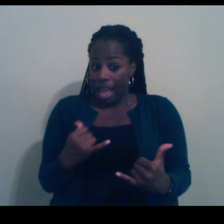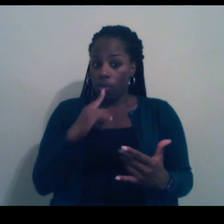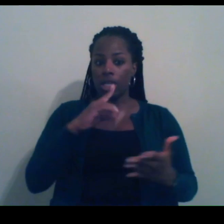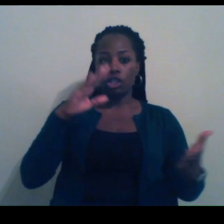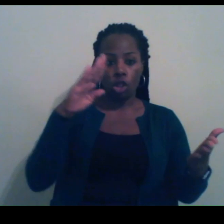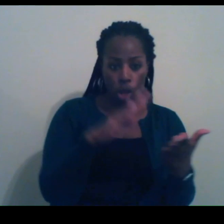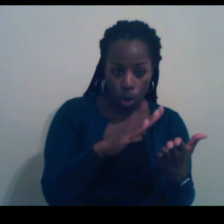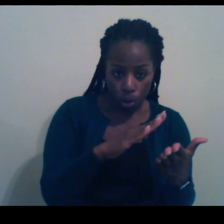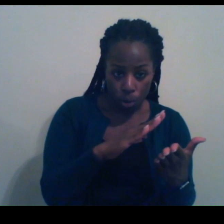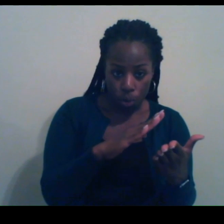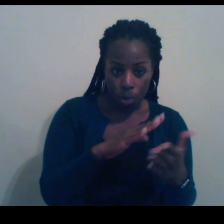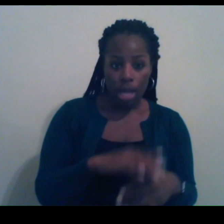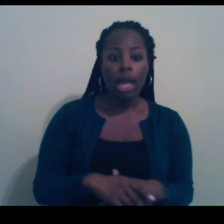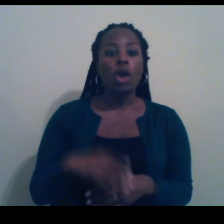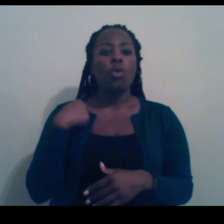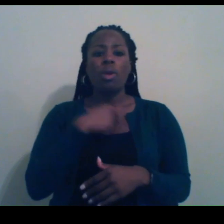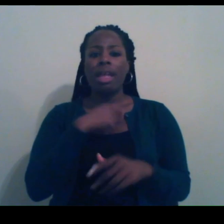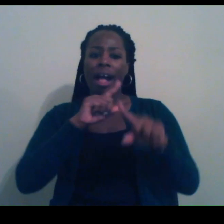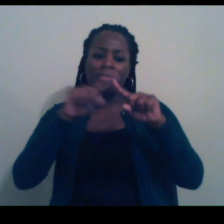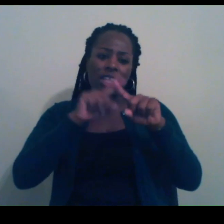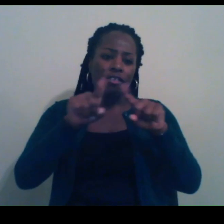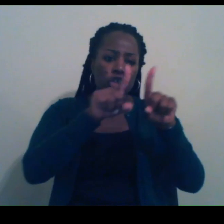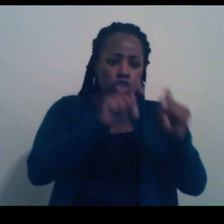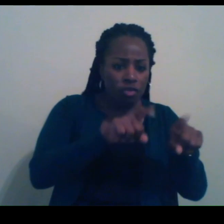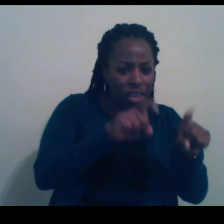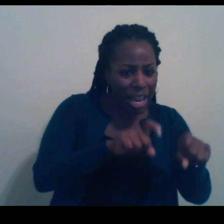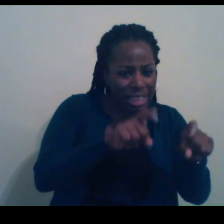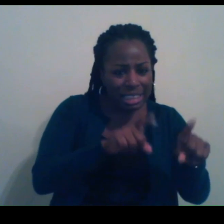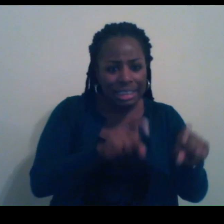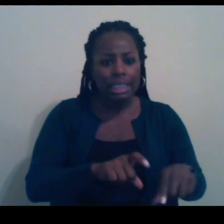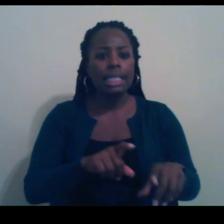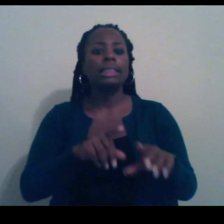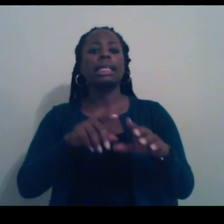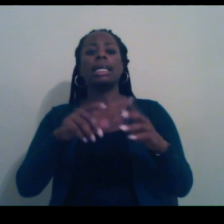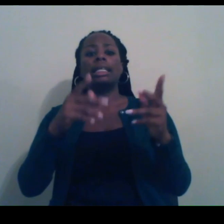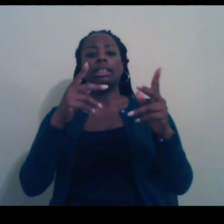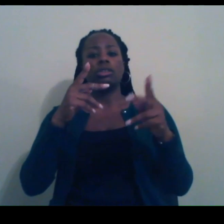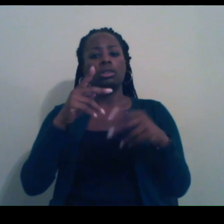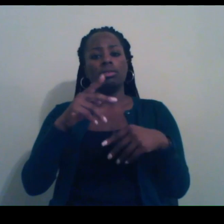surveillance systems with Dr. Hahns and FDA getting more and more tests out